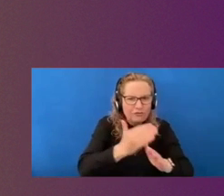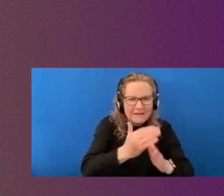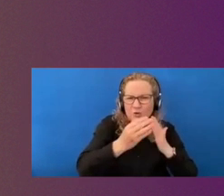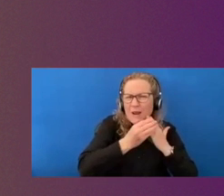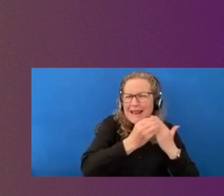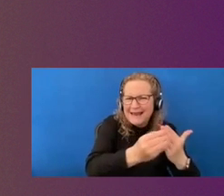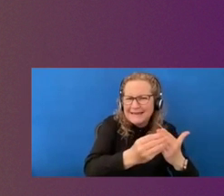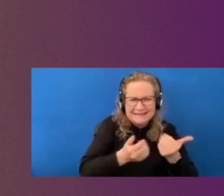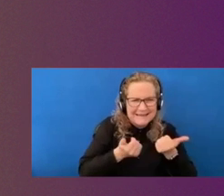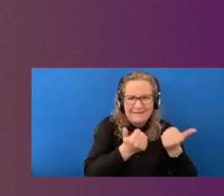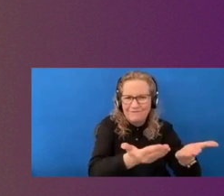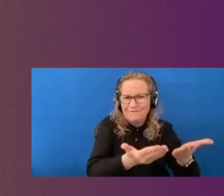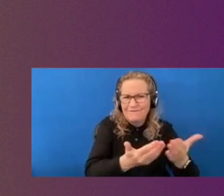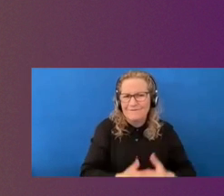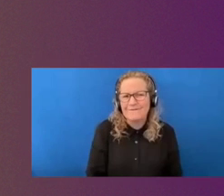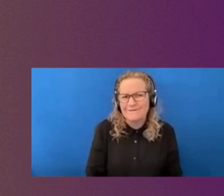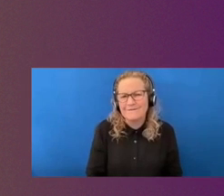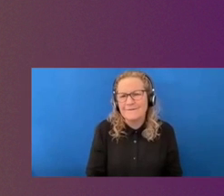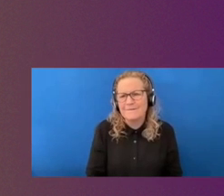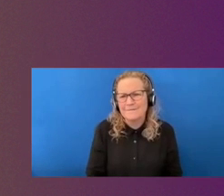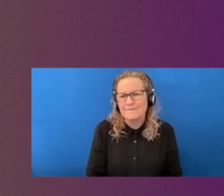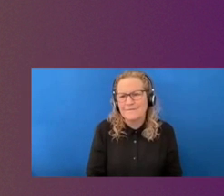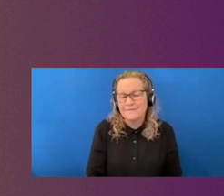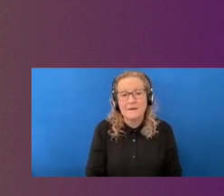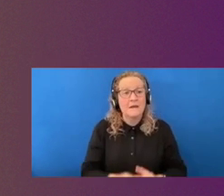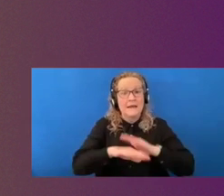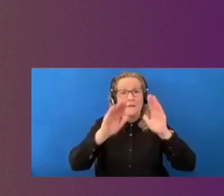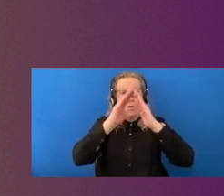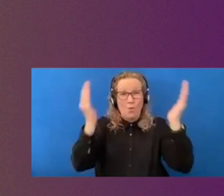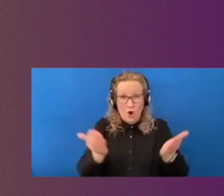in the world you know across the world disabilities their friends families